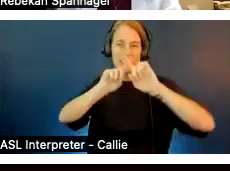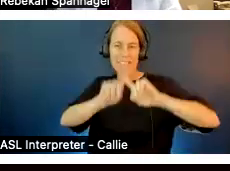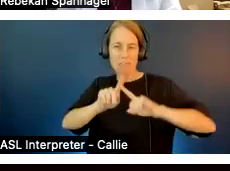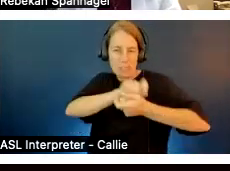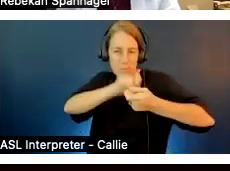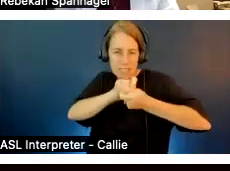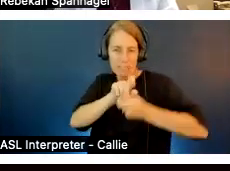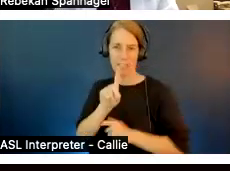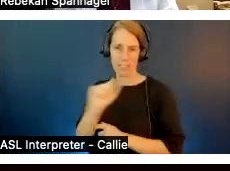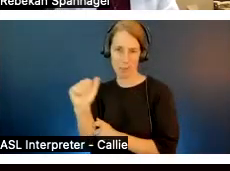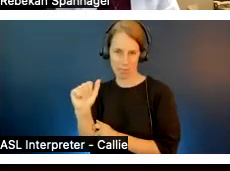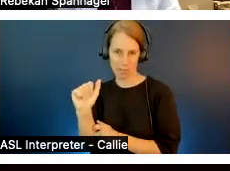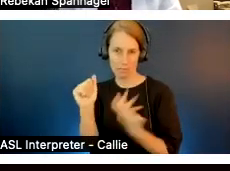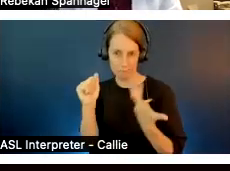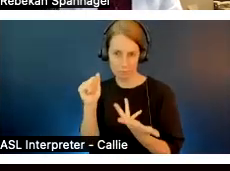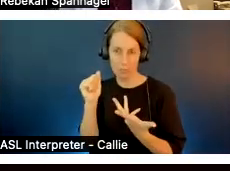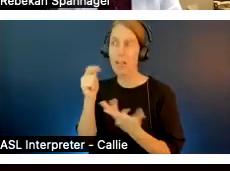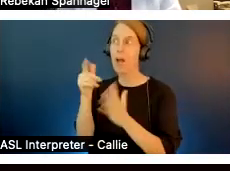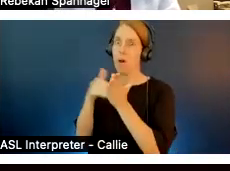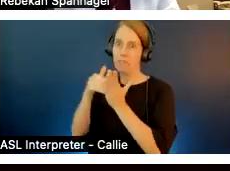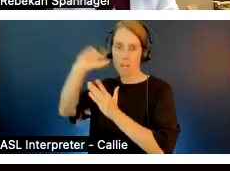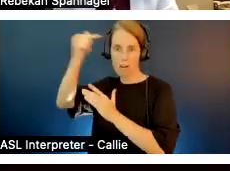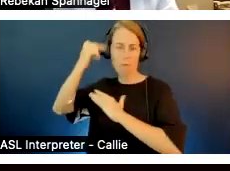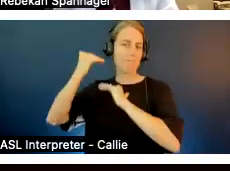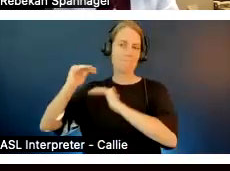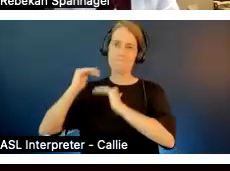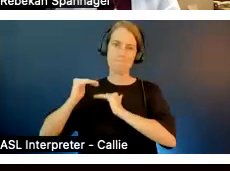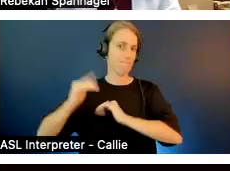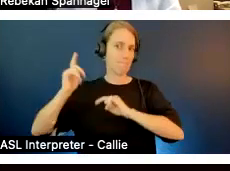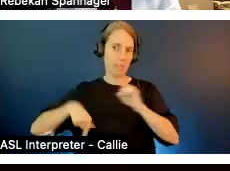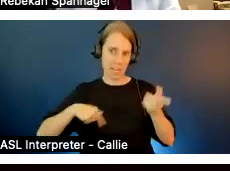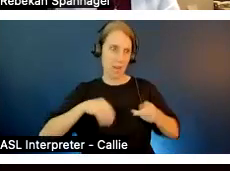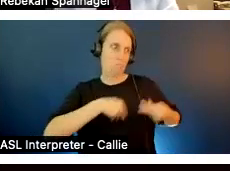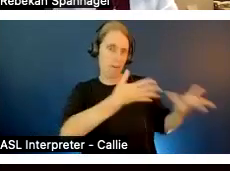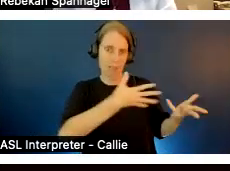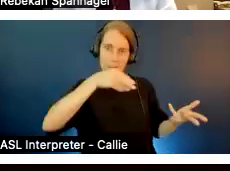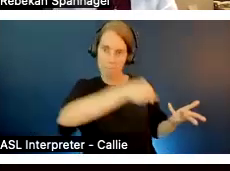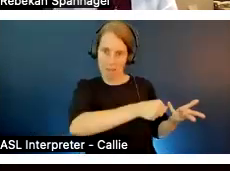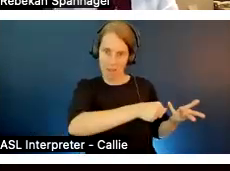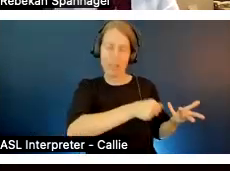next side please so home and community-based service waivers are extremely important for